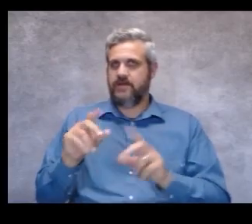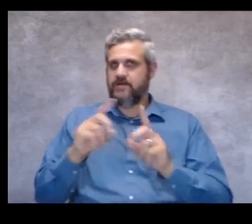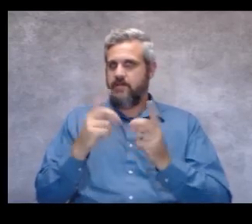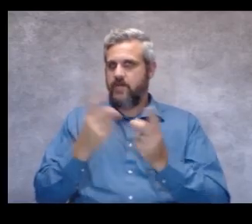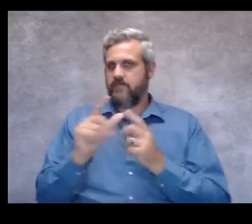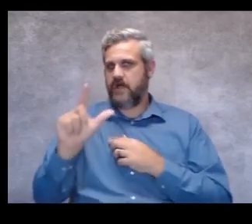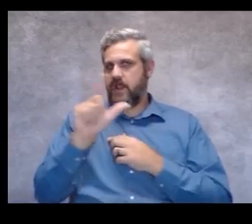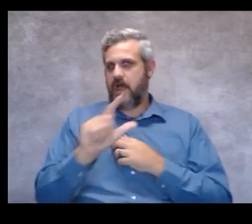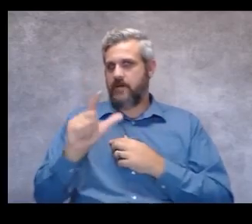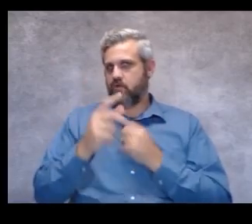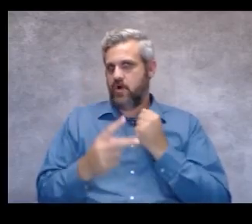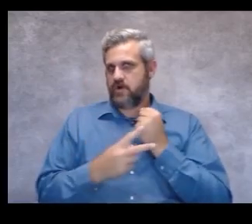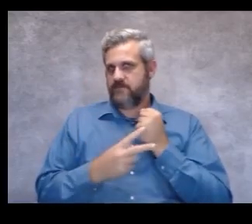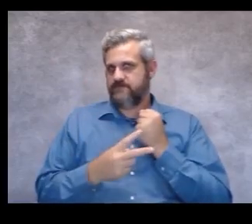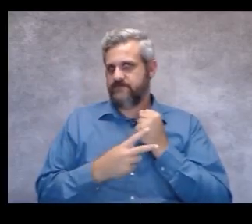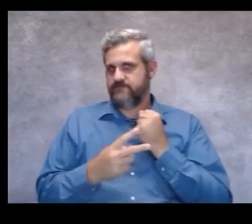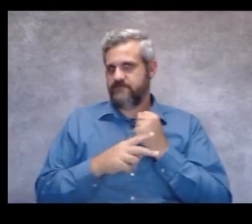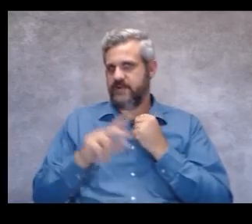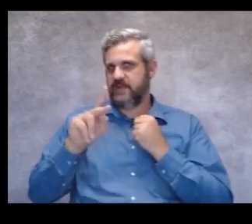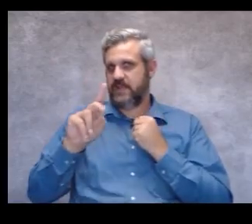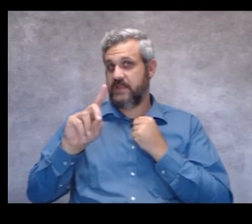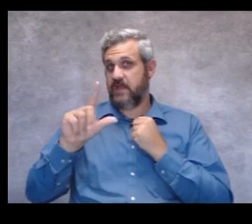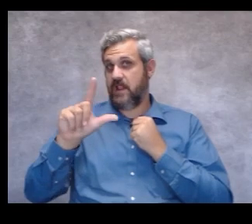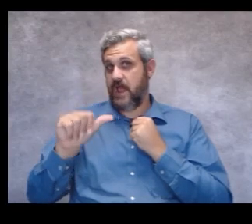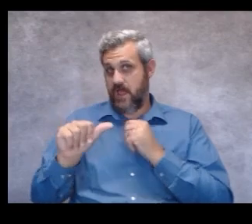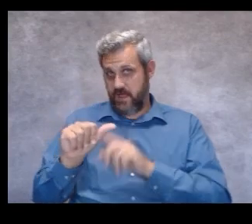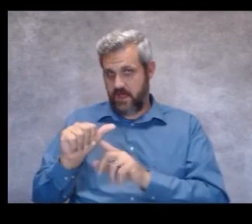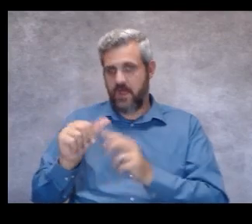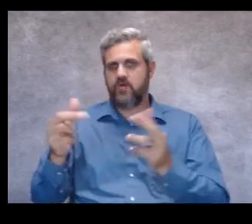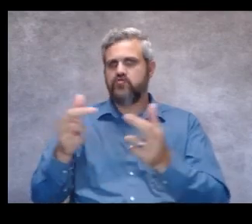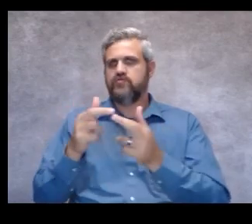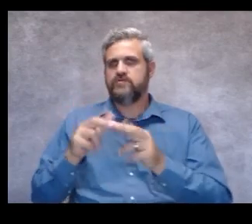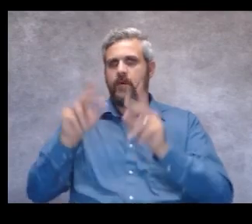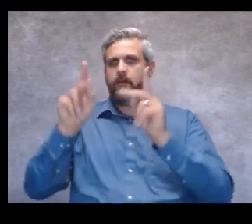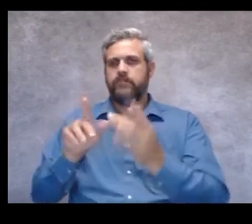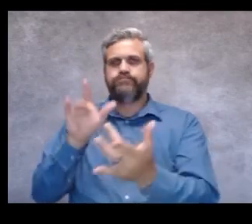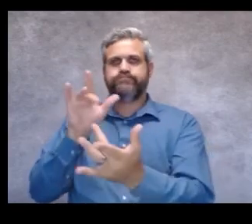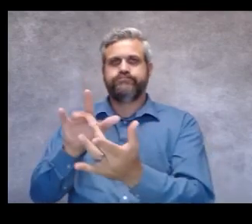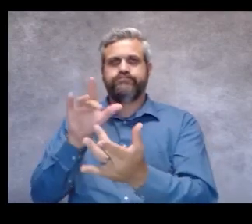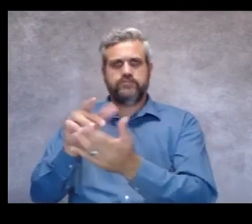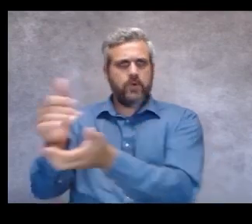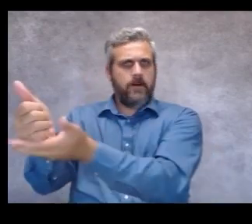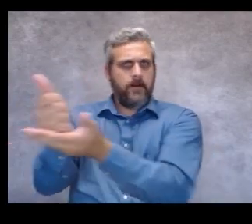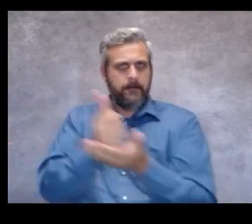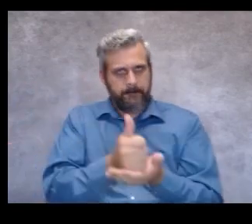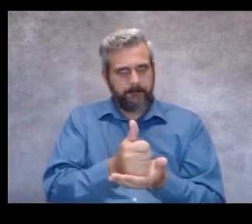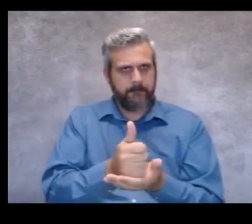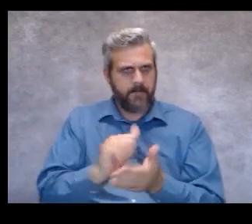of Library and Archives KDLA regional contact who can assist with how